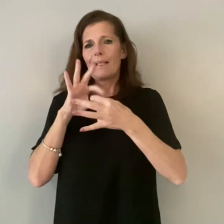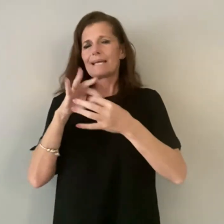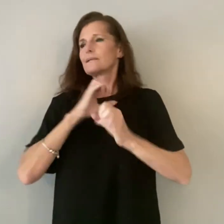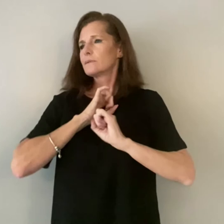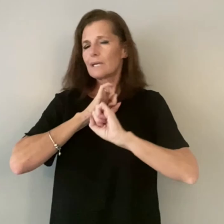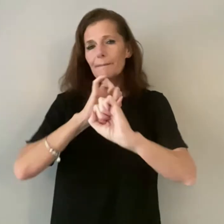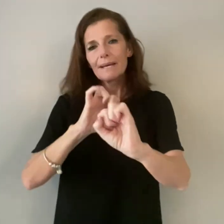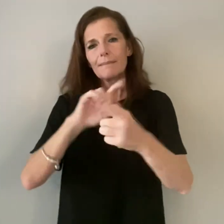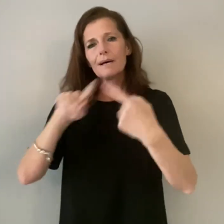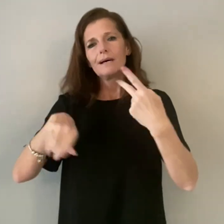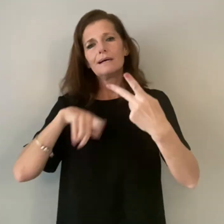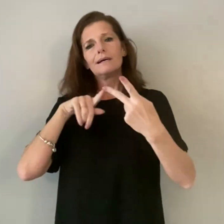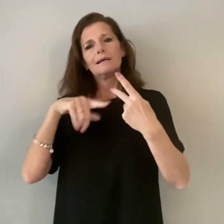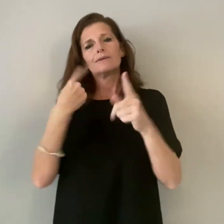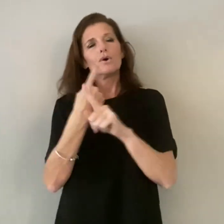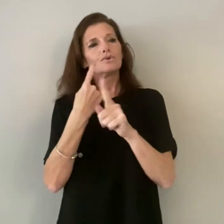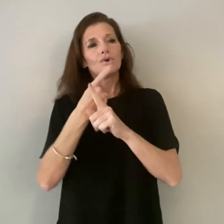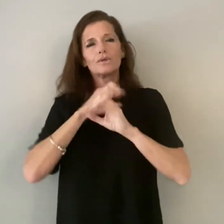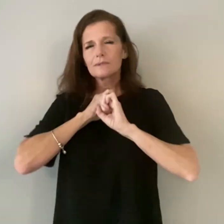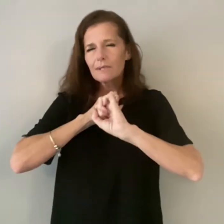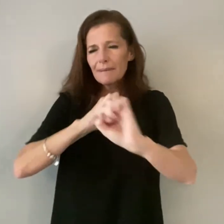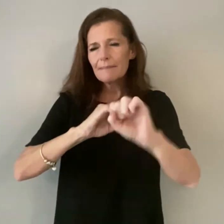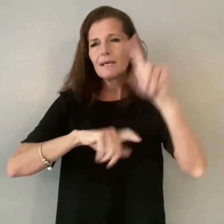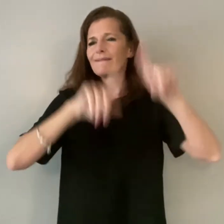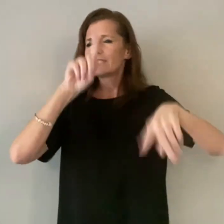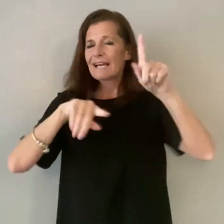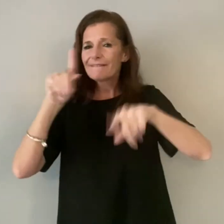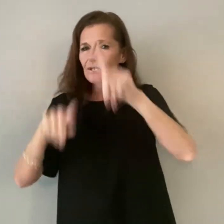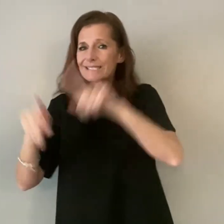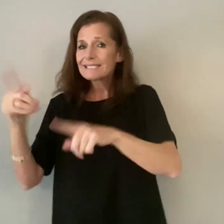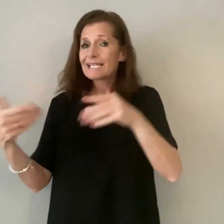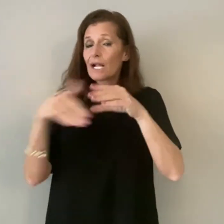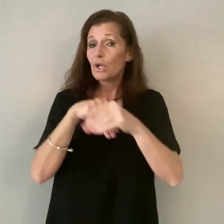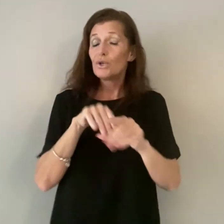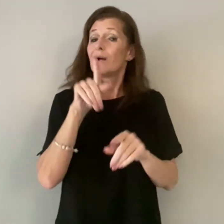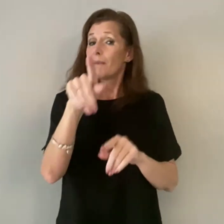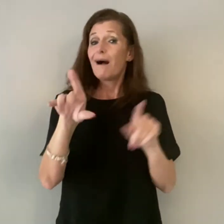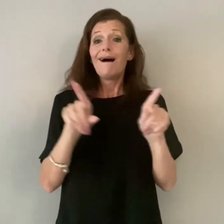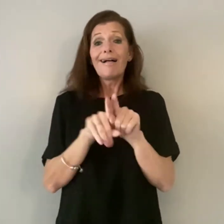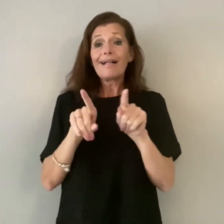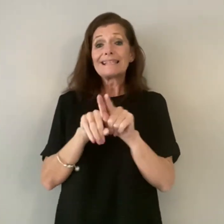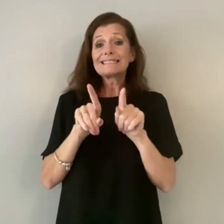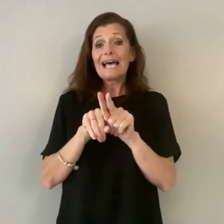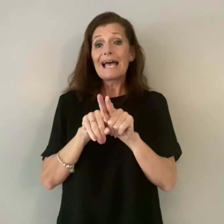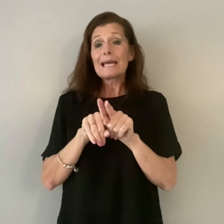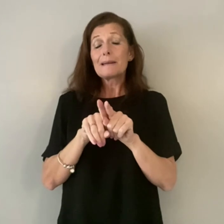around commitment, we talked about commitment in the context of diversity and inclusion, but the same applies here.